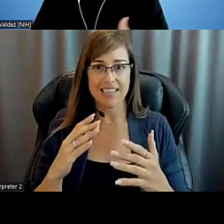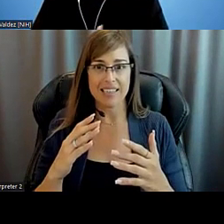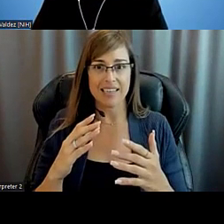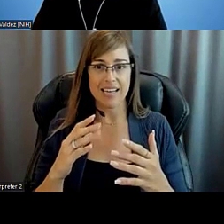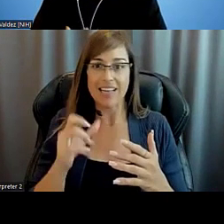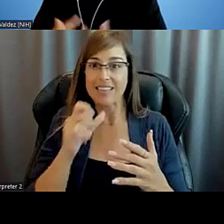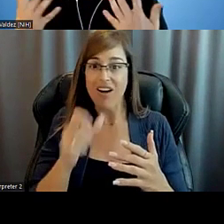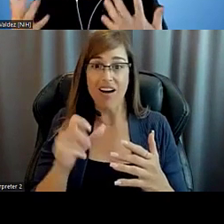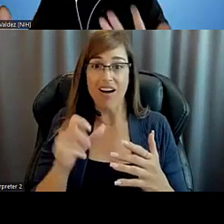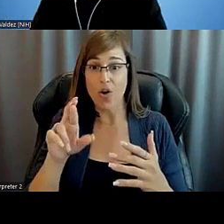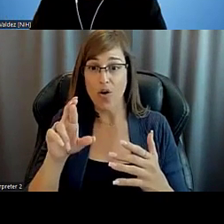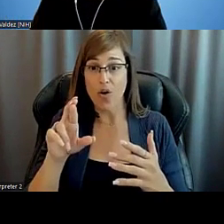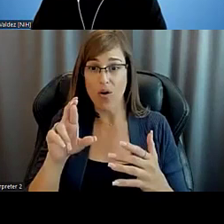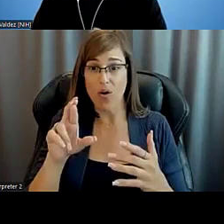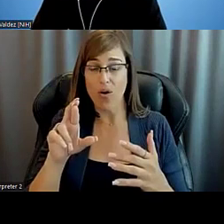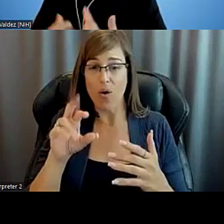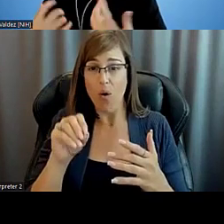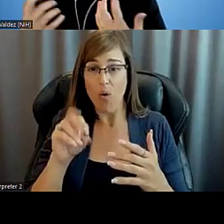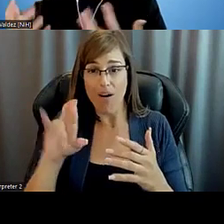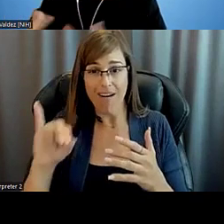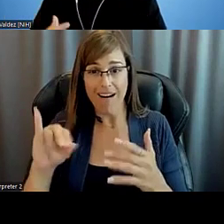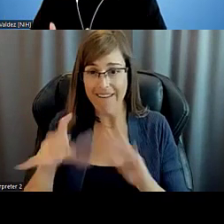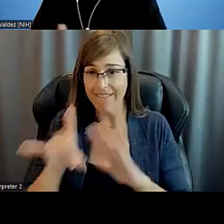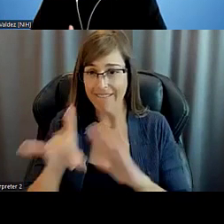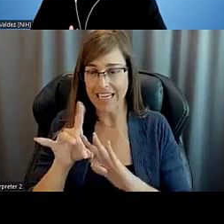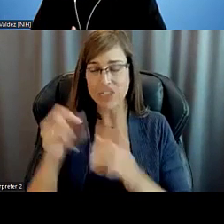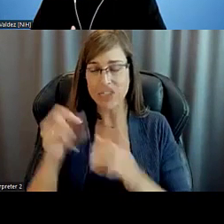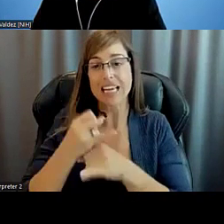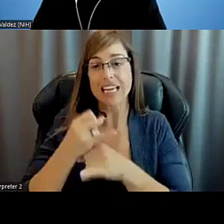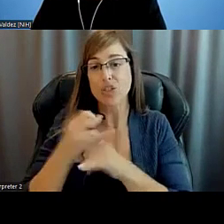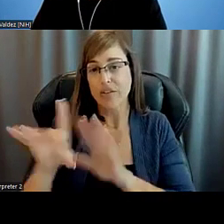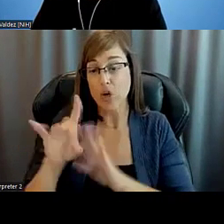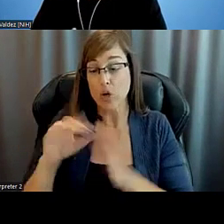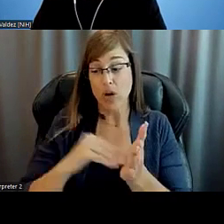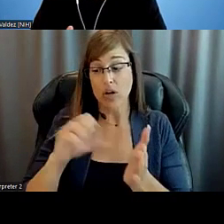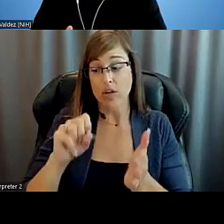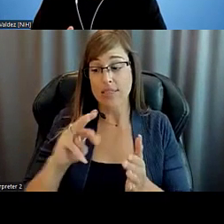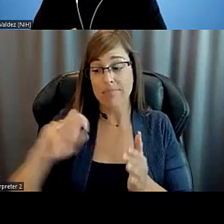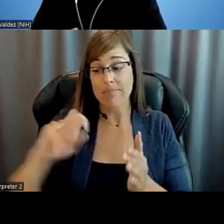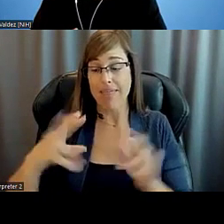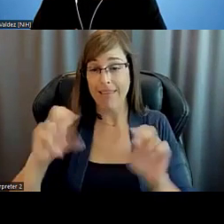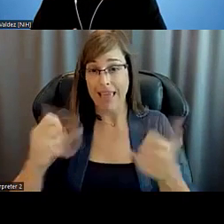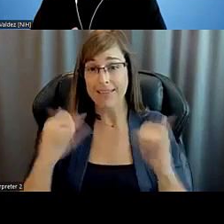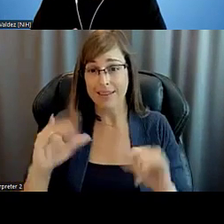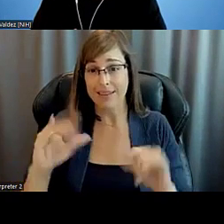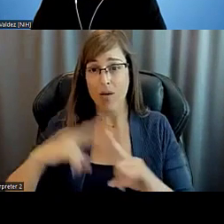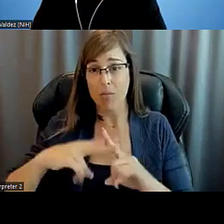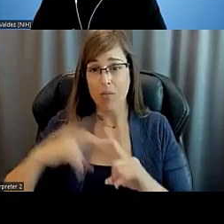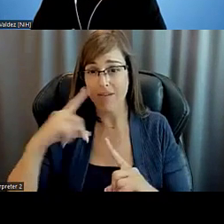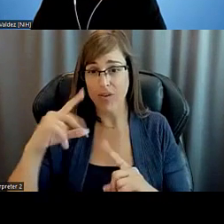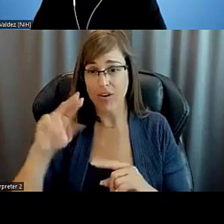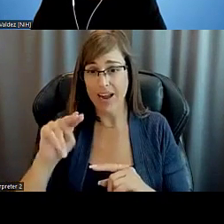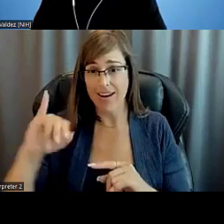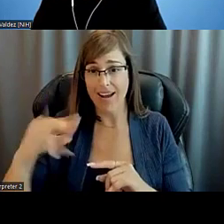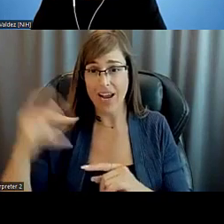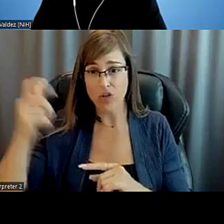This is just an institutional finding, so the person, this Dr. Smith can still apply for NIH grants. So .. But, again, because he's doing that,